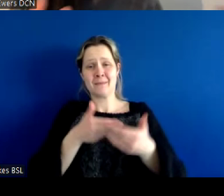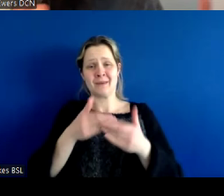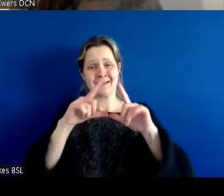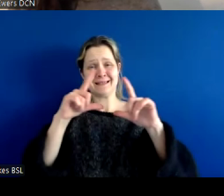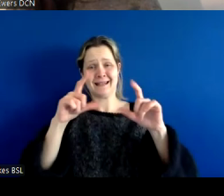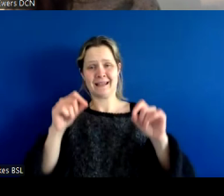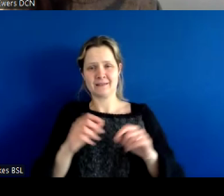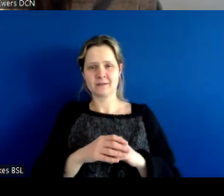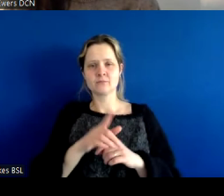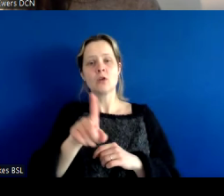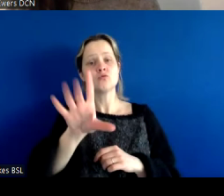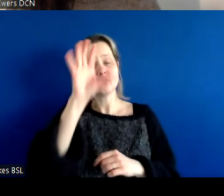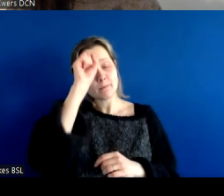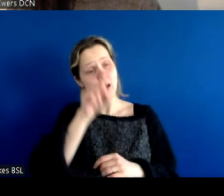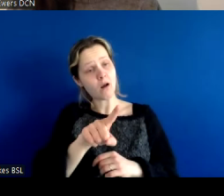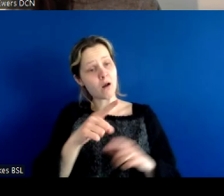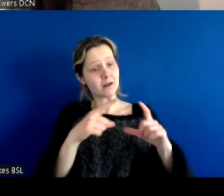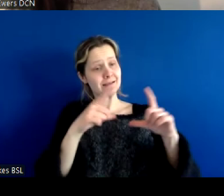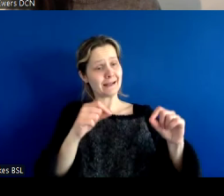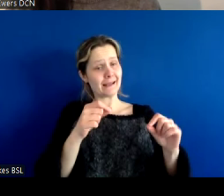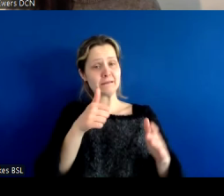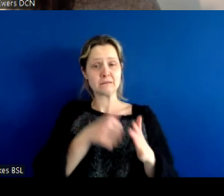"Remember, tickets for most shows start at £15."